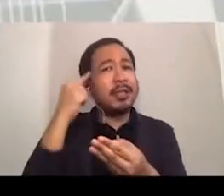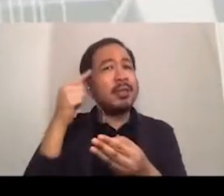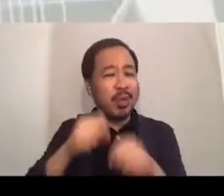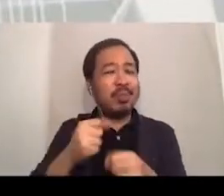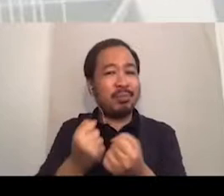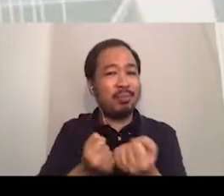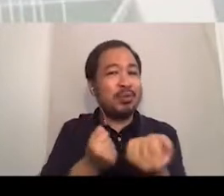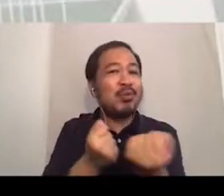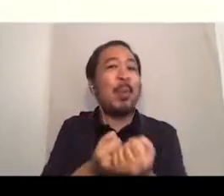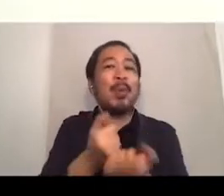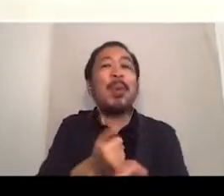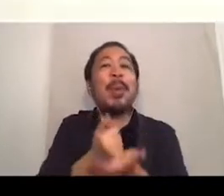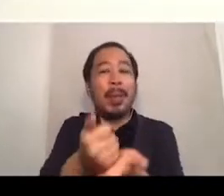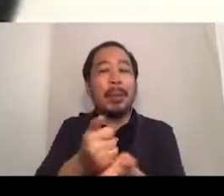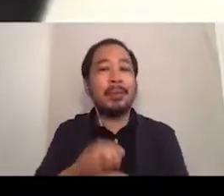Ms. Lee, over to you.